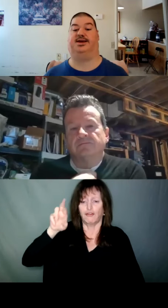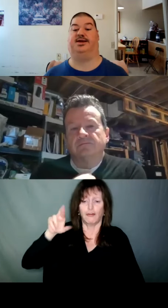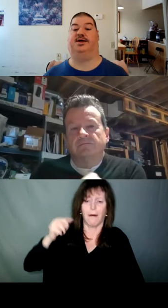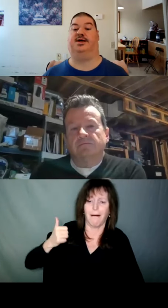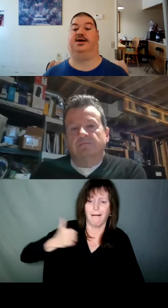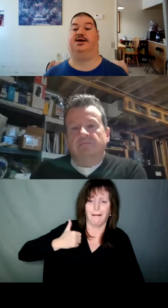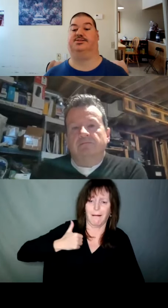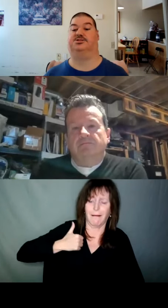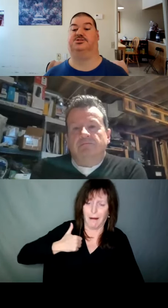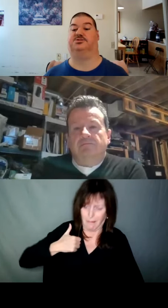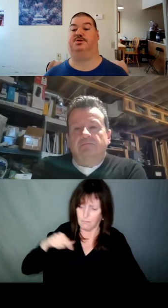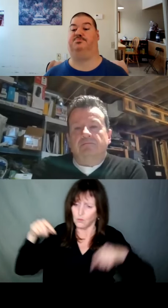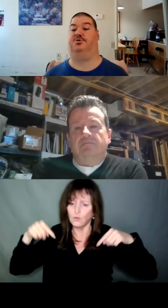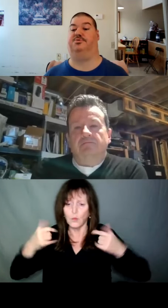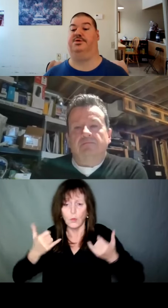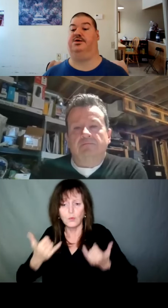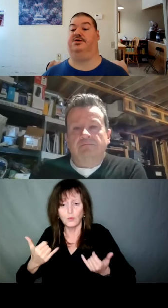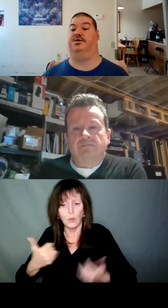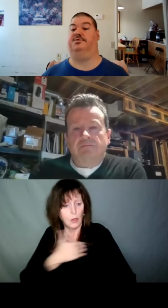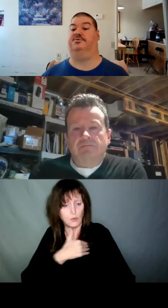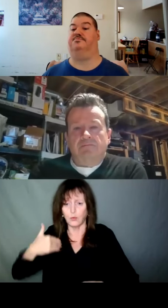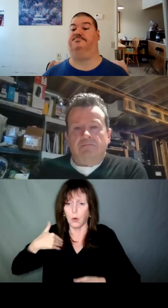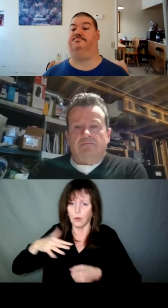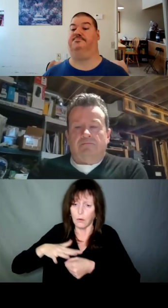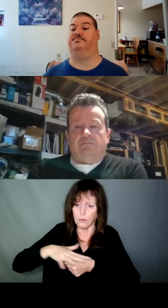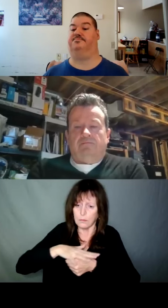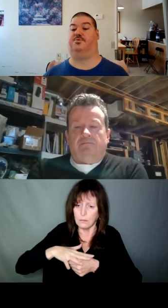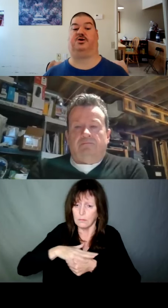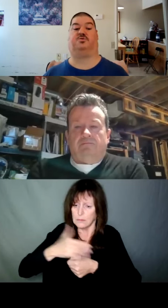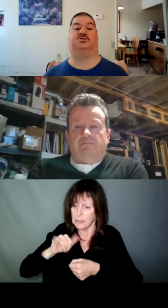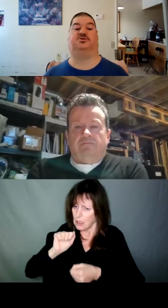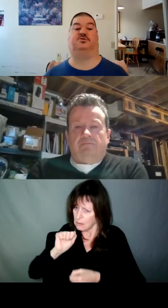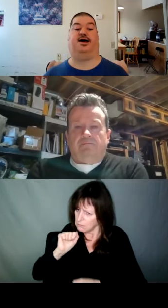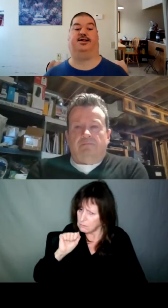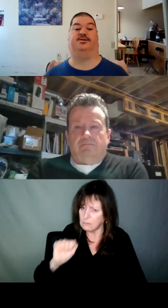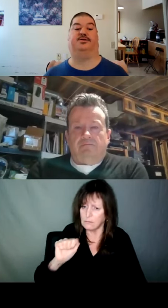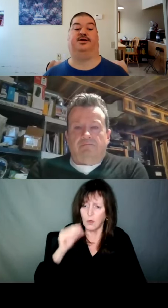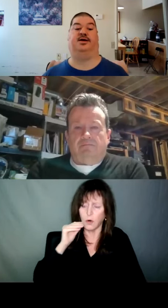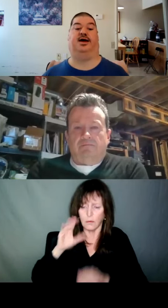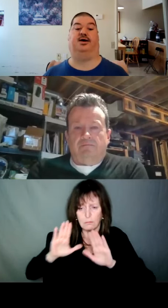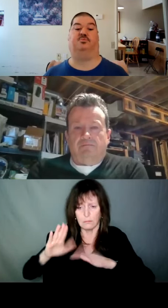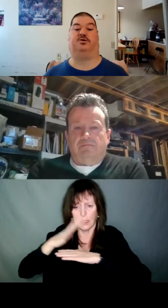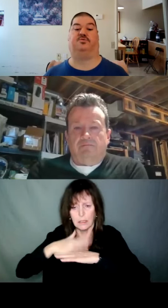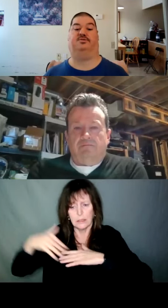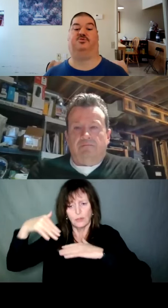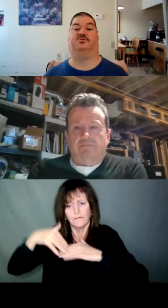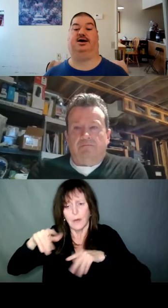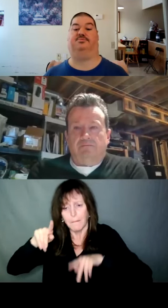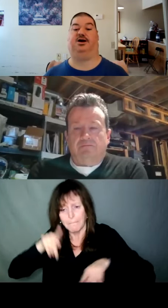by the upper Canada treaties . Today, the meeting place of Toronto is still home to many